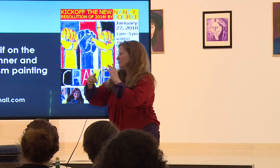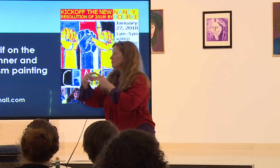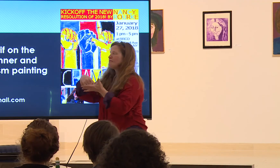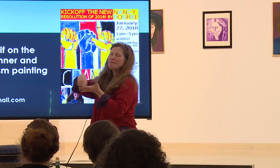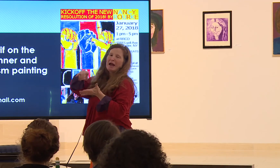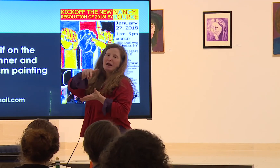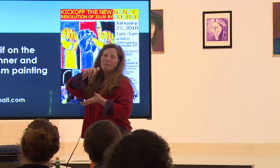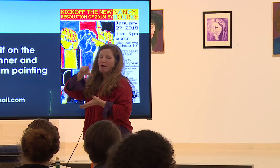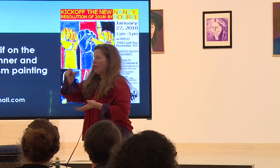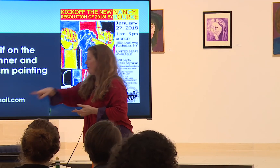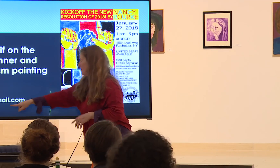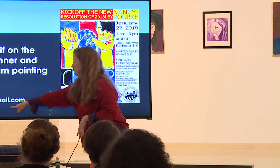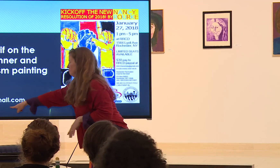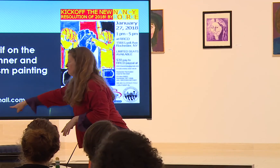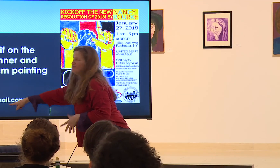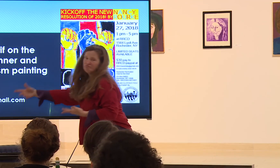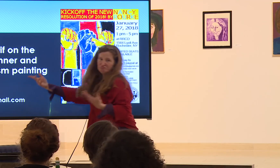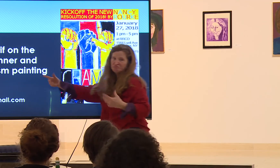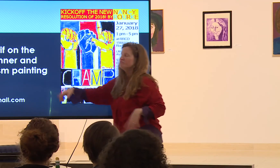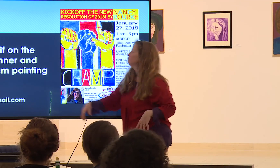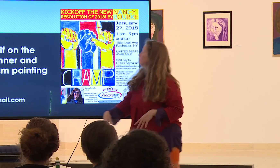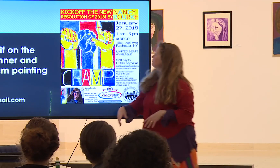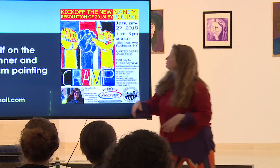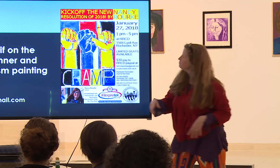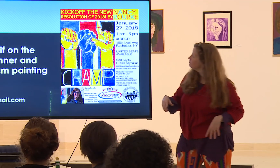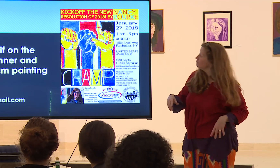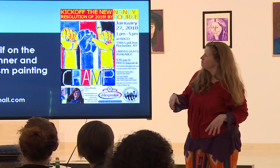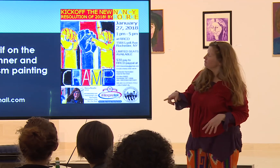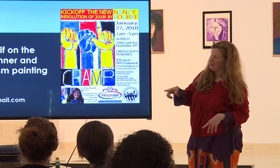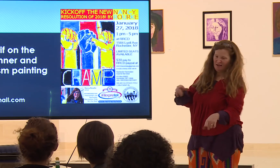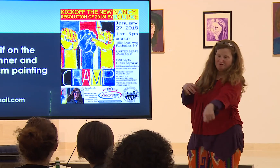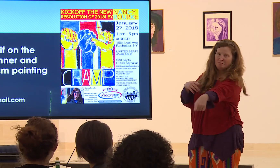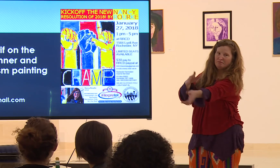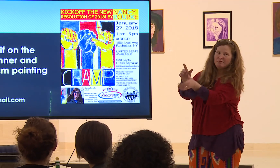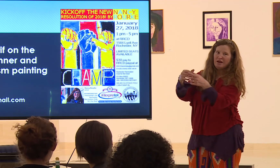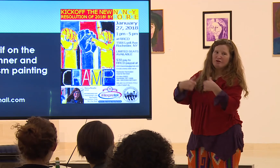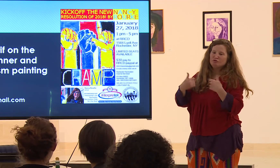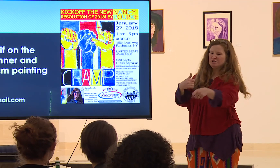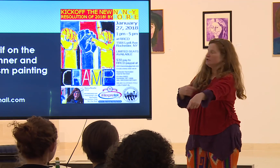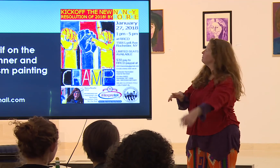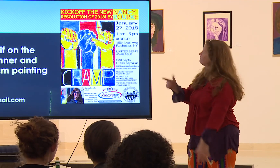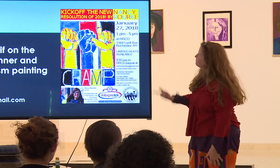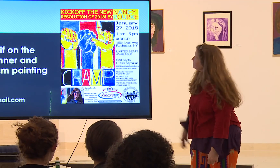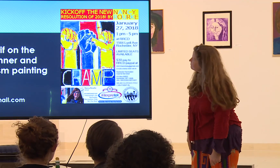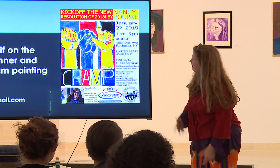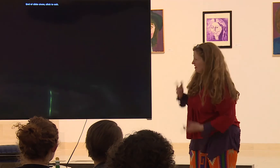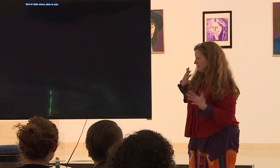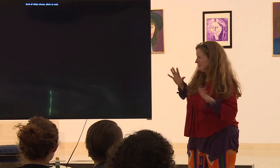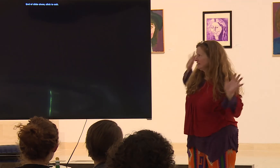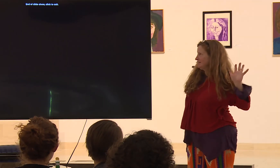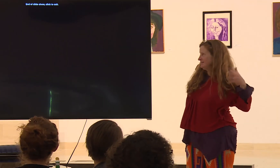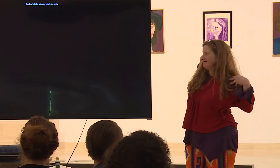You can send money through PayPal. I think that's everything.